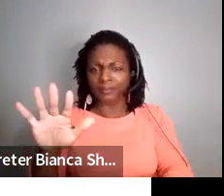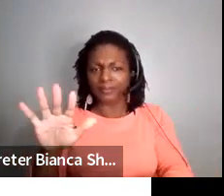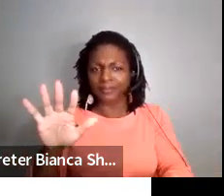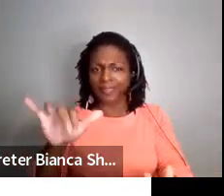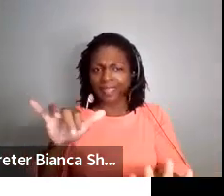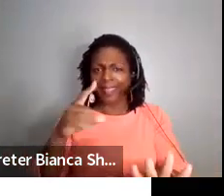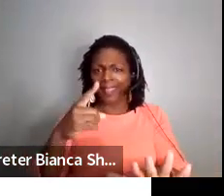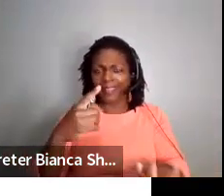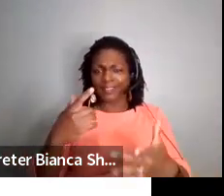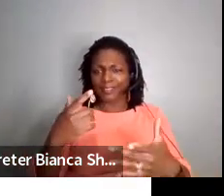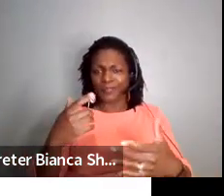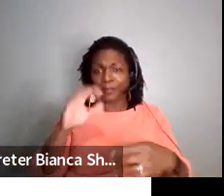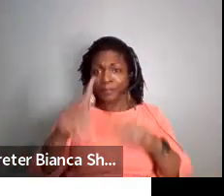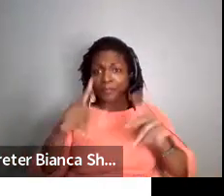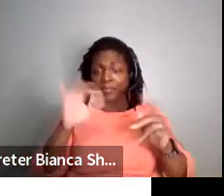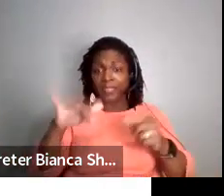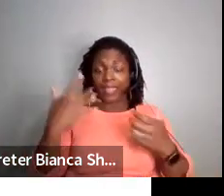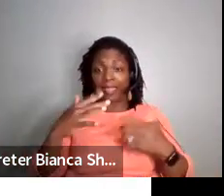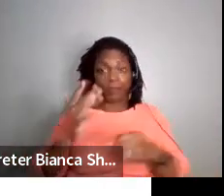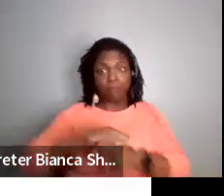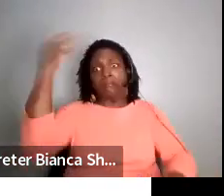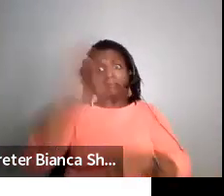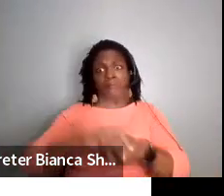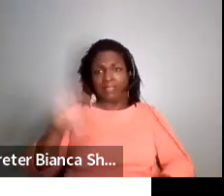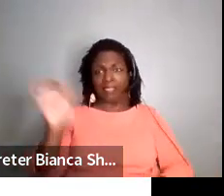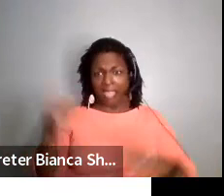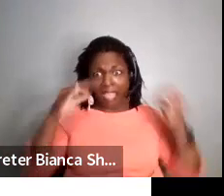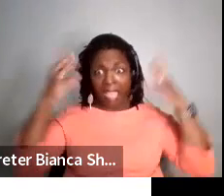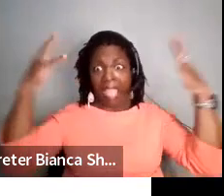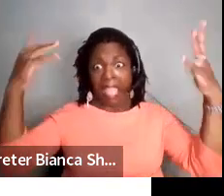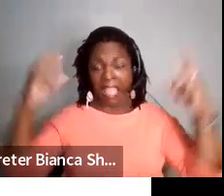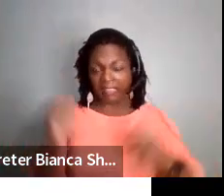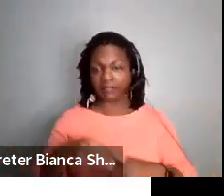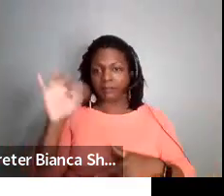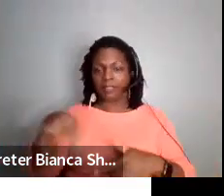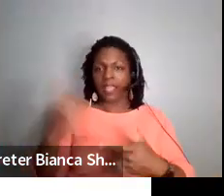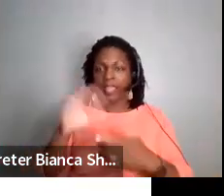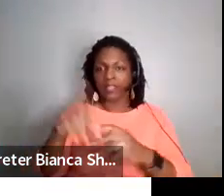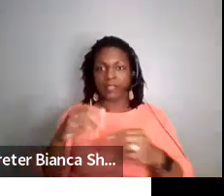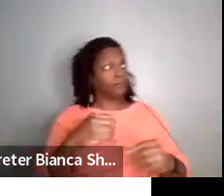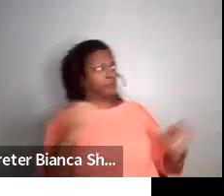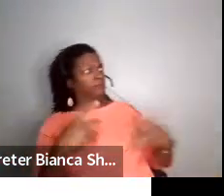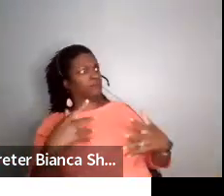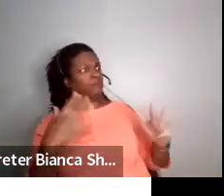You know, that is not your typical mental health description, a mental health problem.